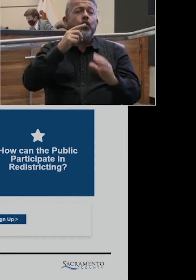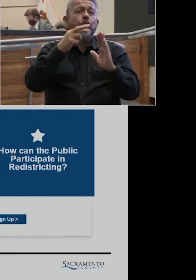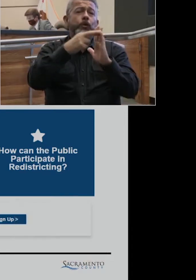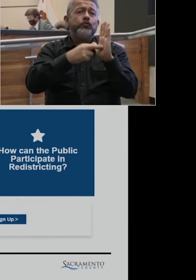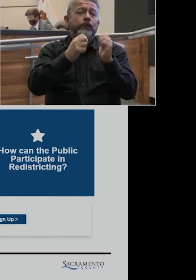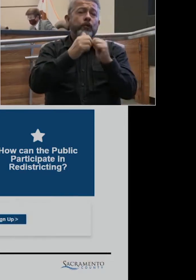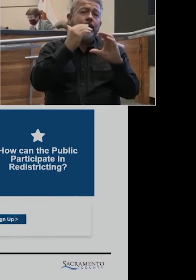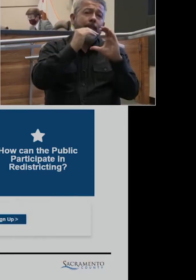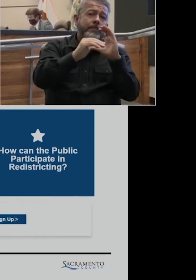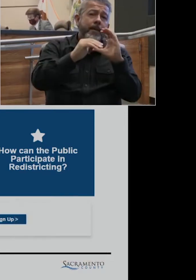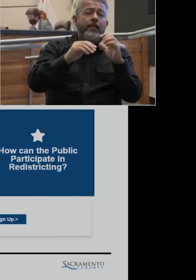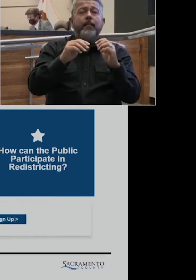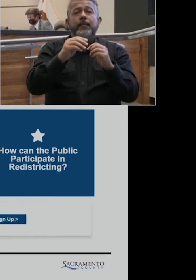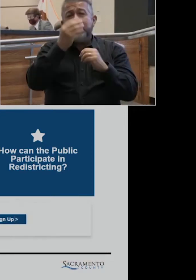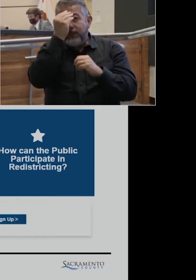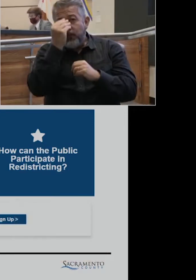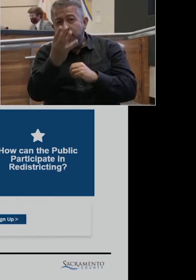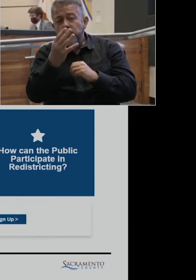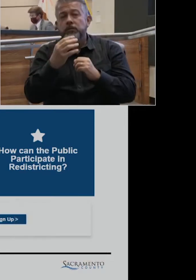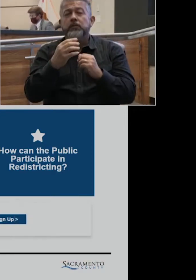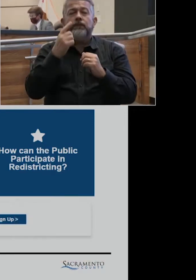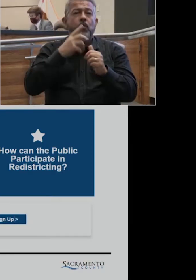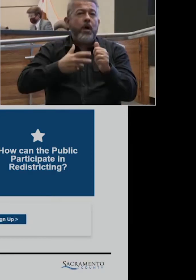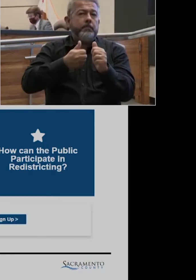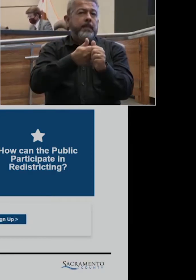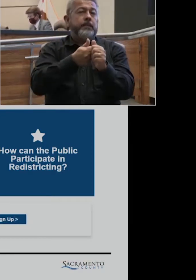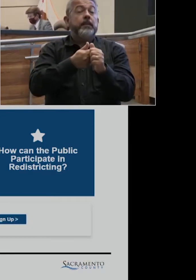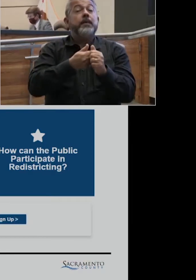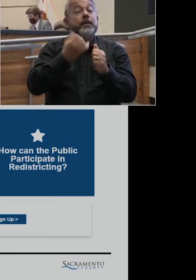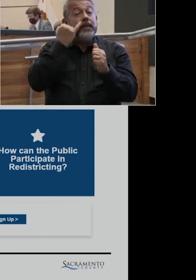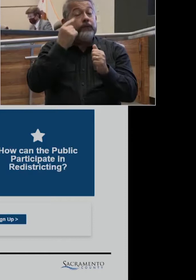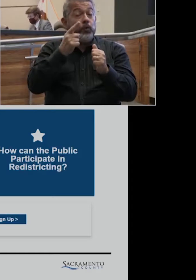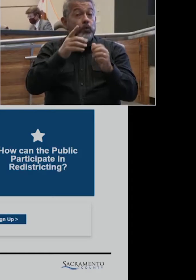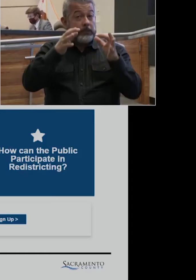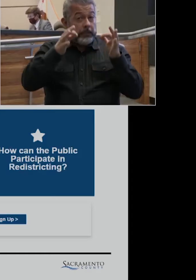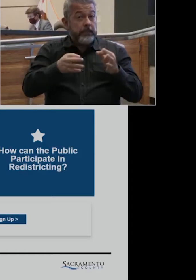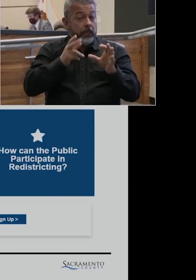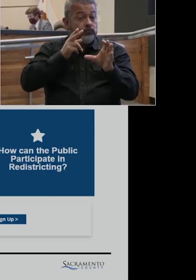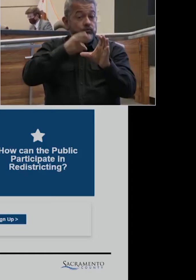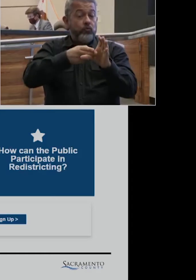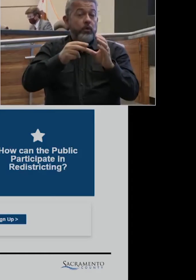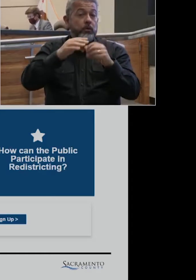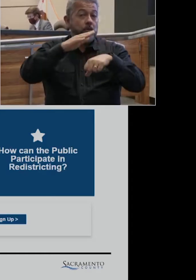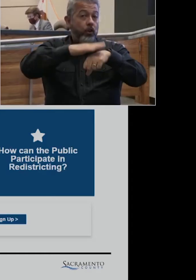E-MAIL OR TEXT ALERTS AND THOSE WHO OPT INTO ALERTS WILL RECEIVE WHO OPT INTO ALERTS WILL RECEIVE COUNTY NEW STORIES ABOUT